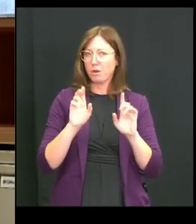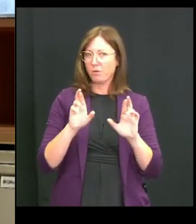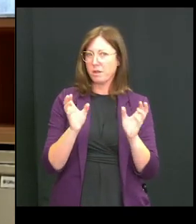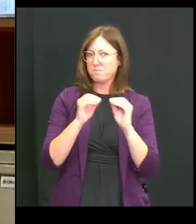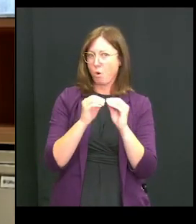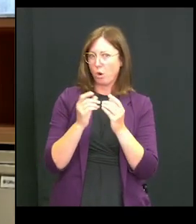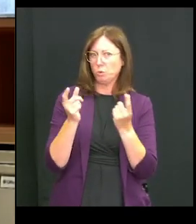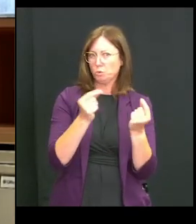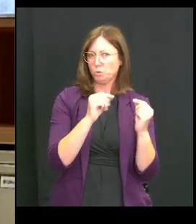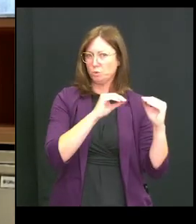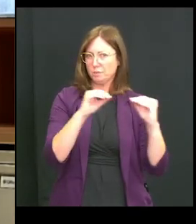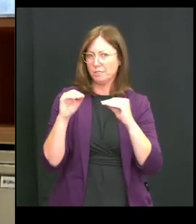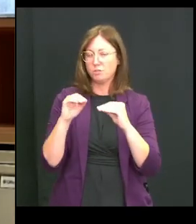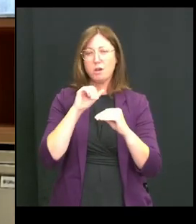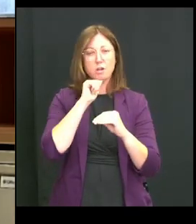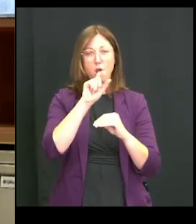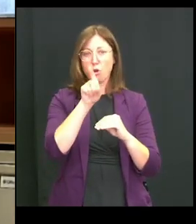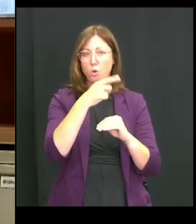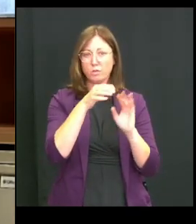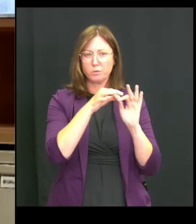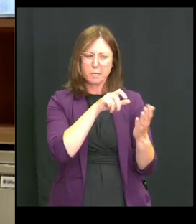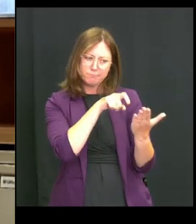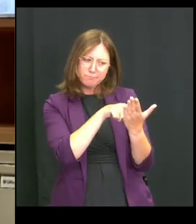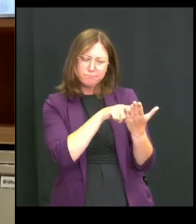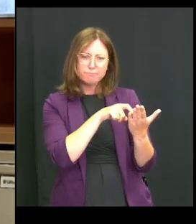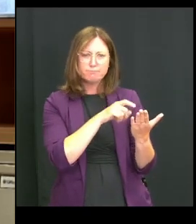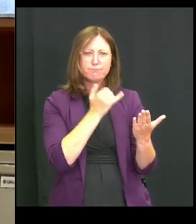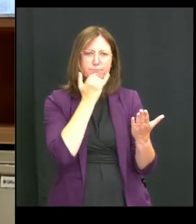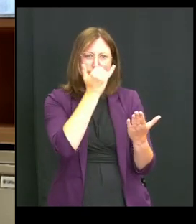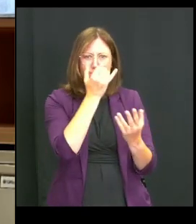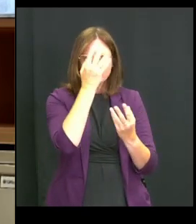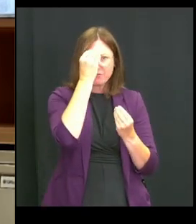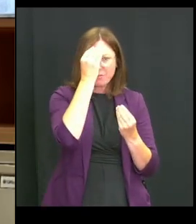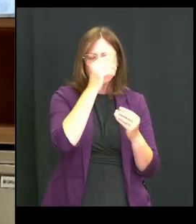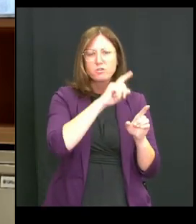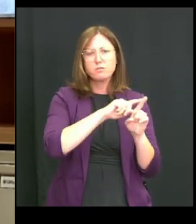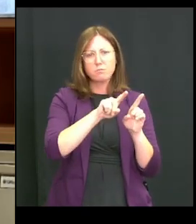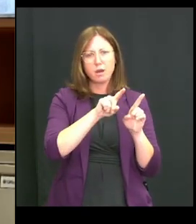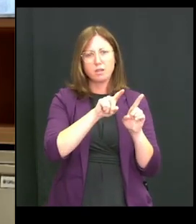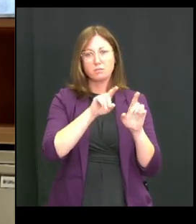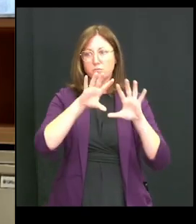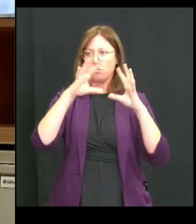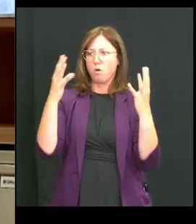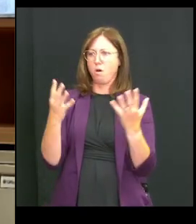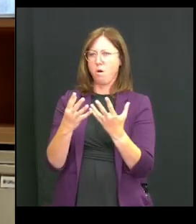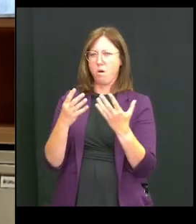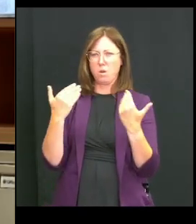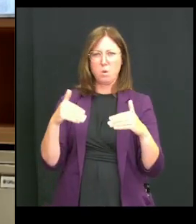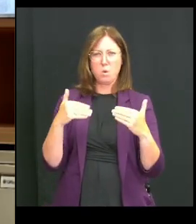It's not just about misinformation and fake news, it's also about all of the toxicity that's out there.